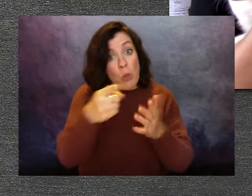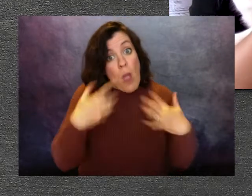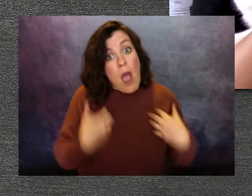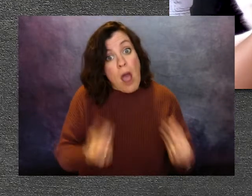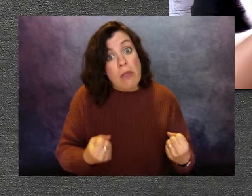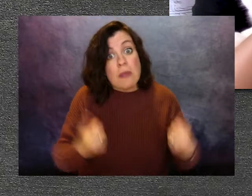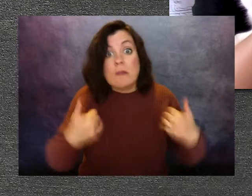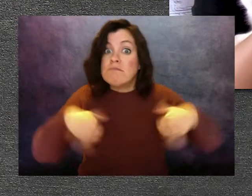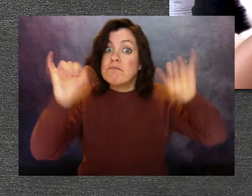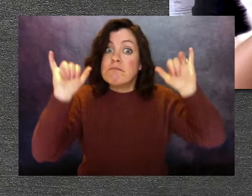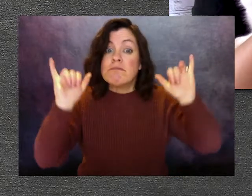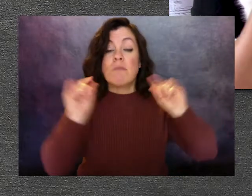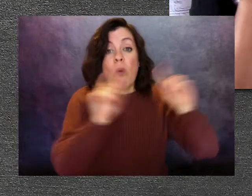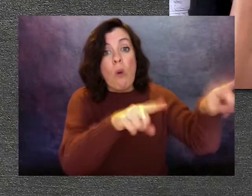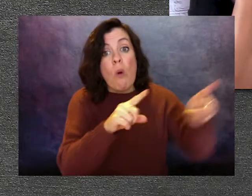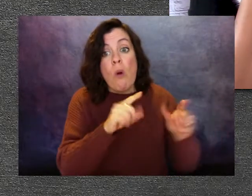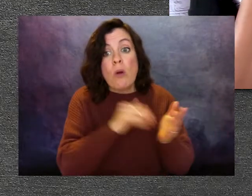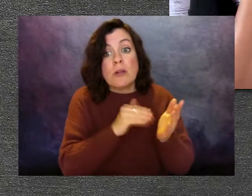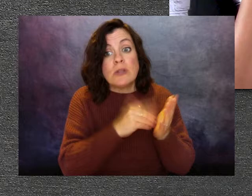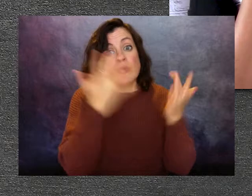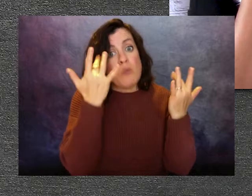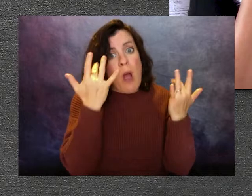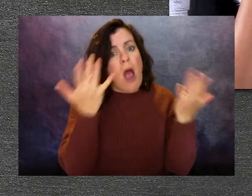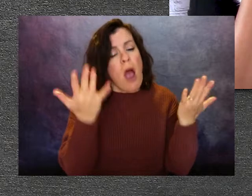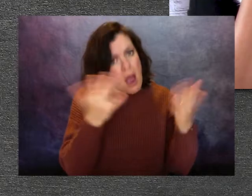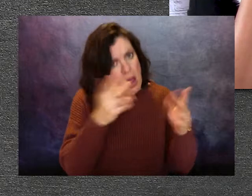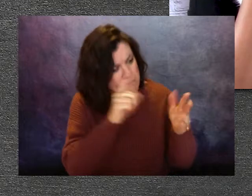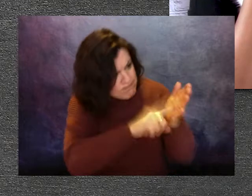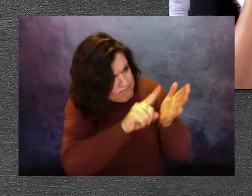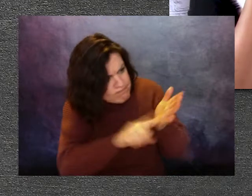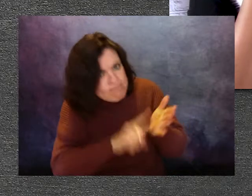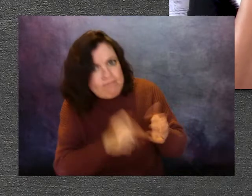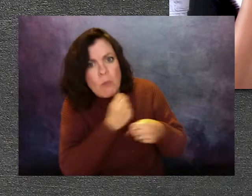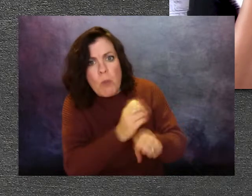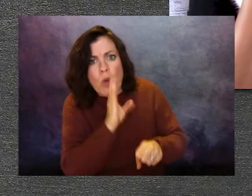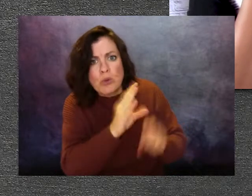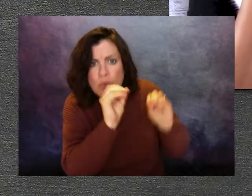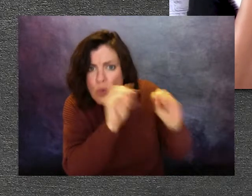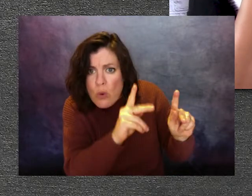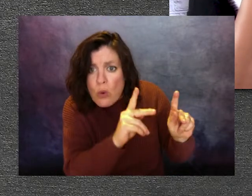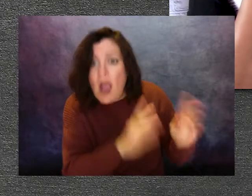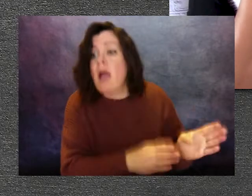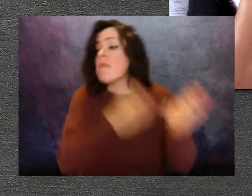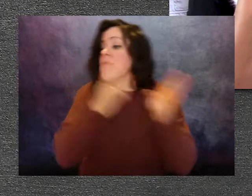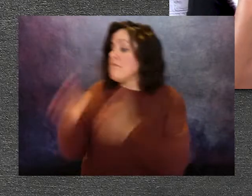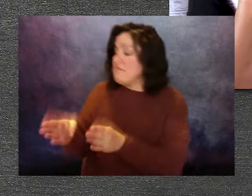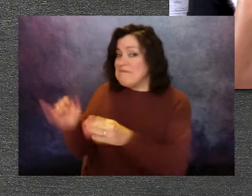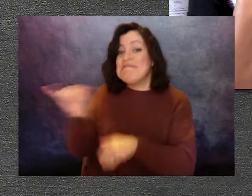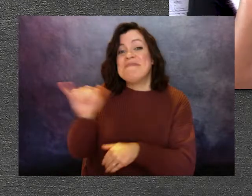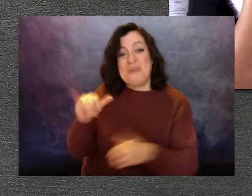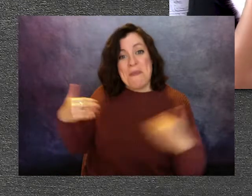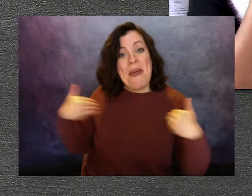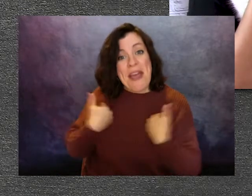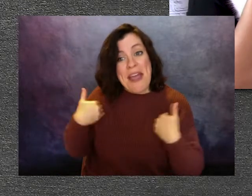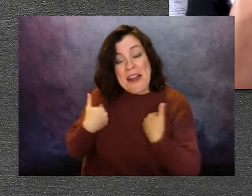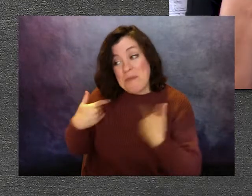Well, animals go to veterinarians for their checkups cause their special doctors for animals.